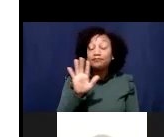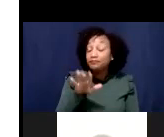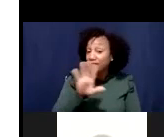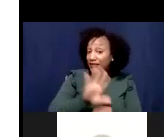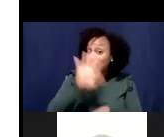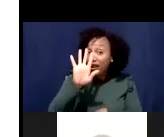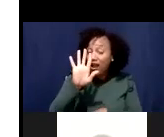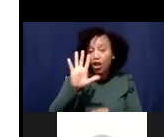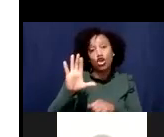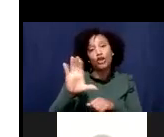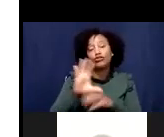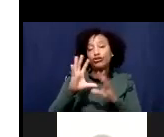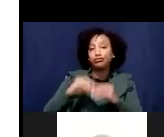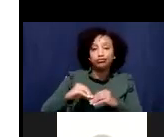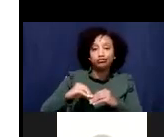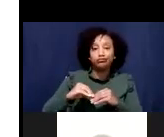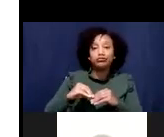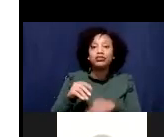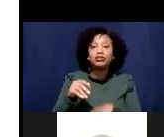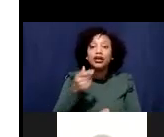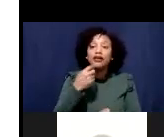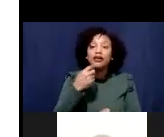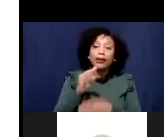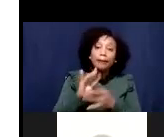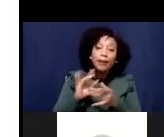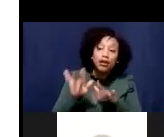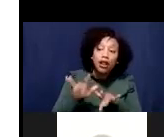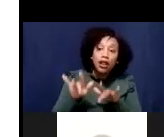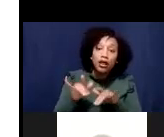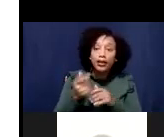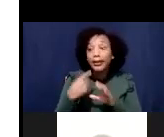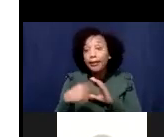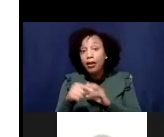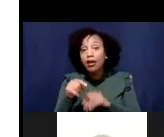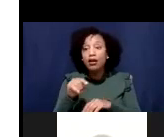not look at voicemail until the next day. So if you need any assistance,